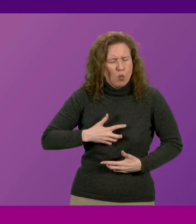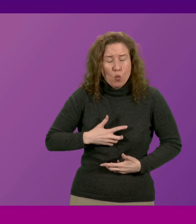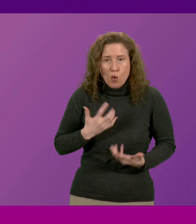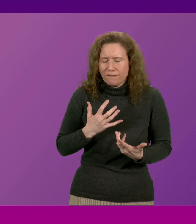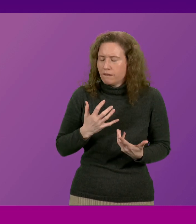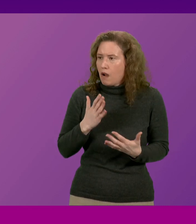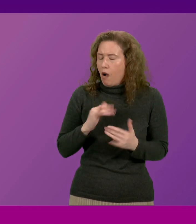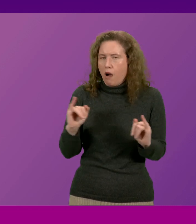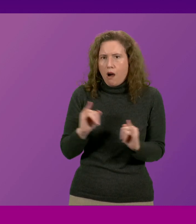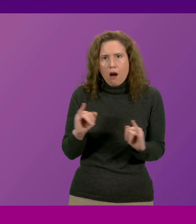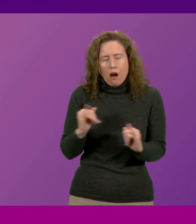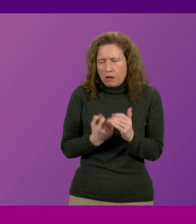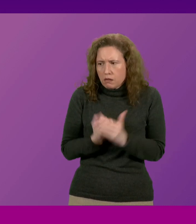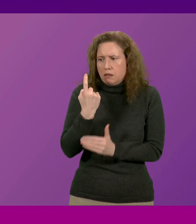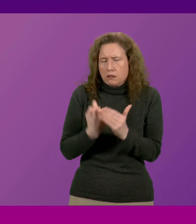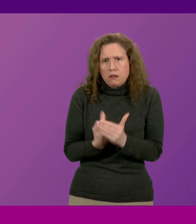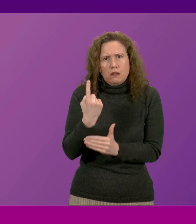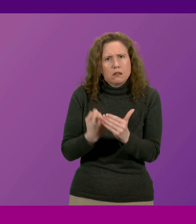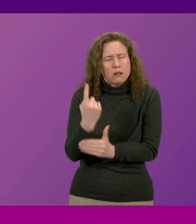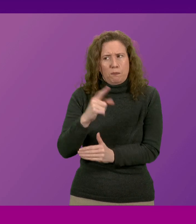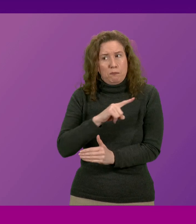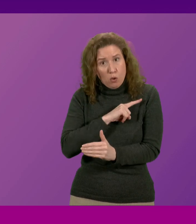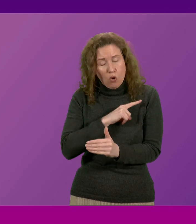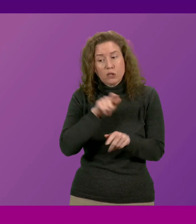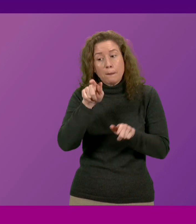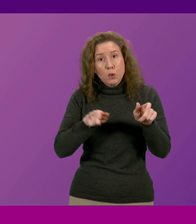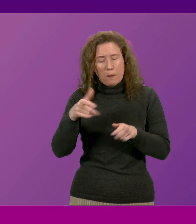Those shocking incidents are happening because disruptive pupils know that there